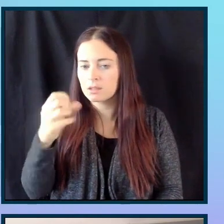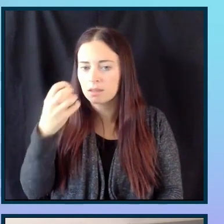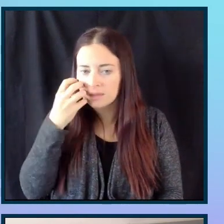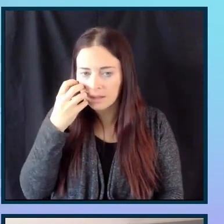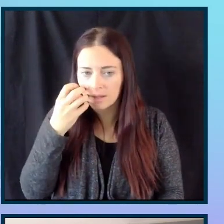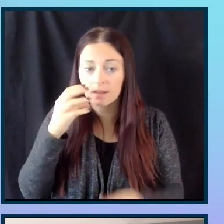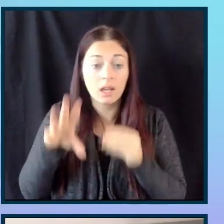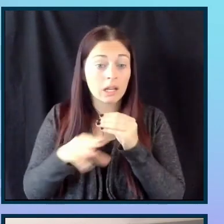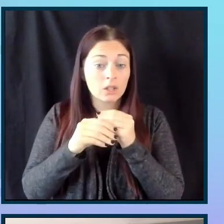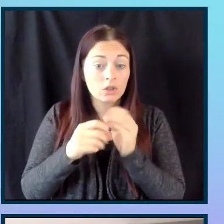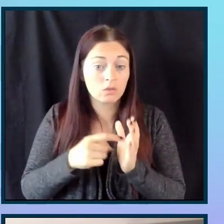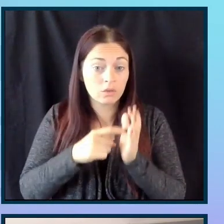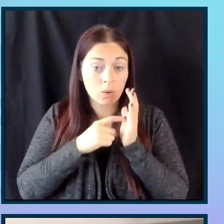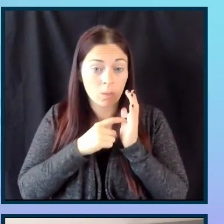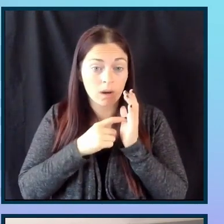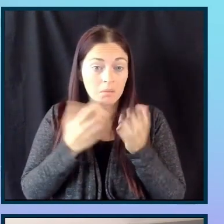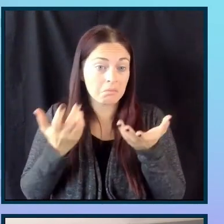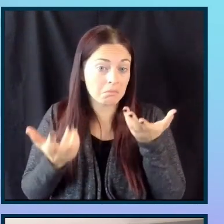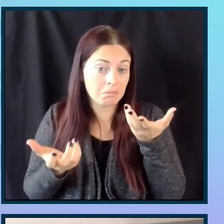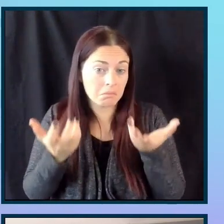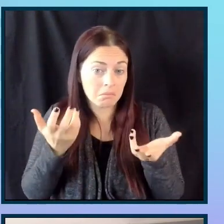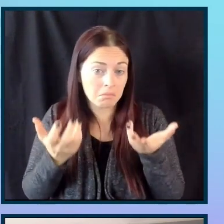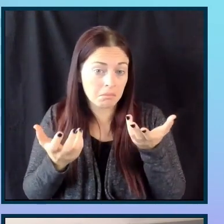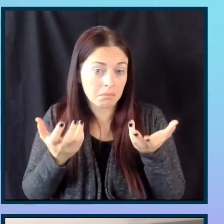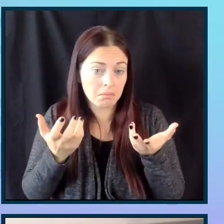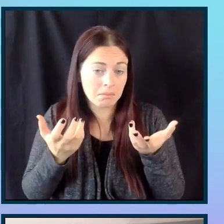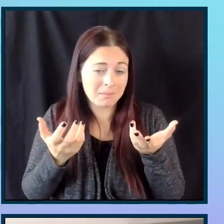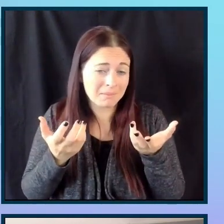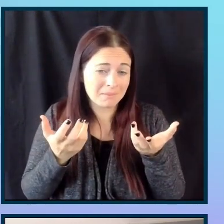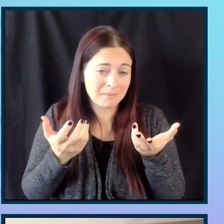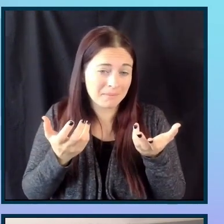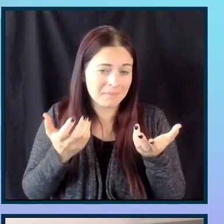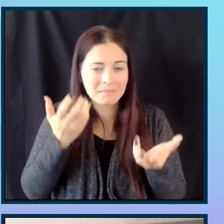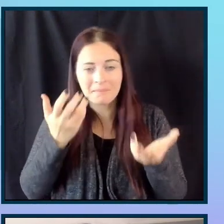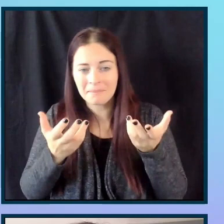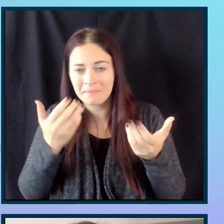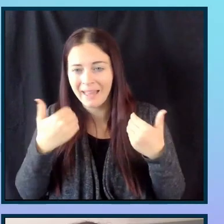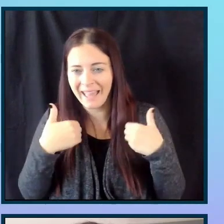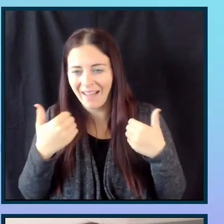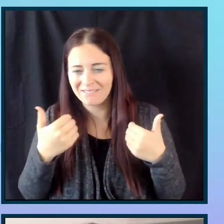which may or may not be pulled into a separate success criteria and that is yet to be decided.